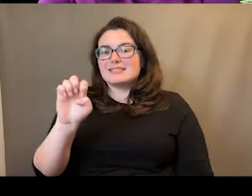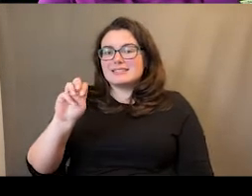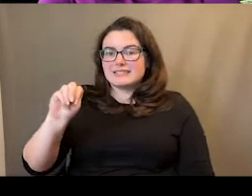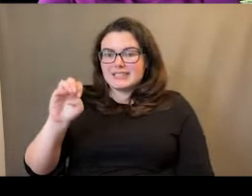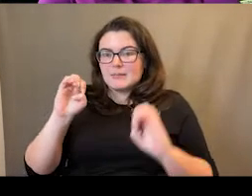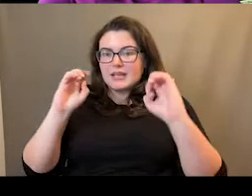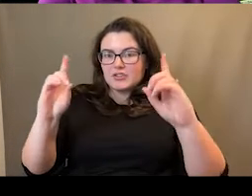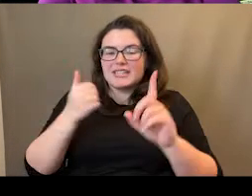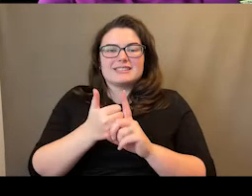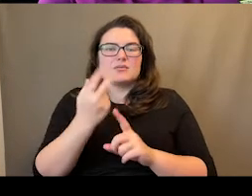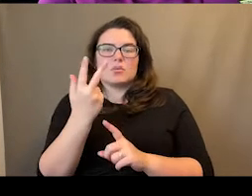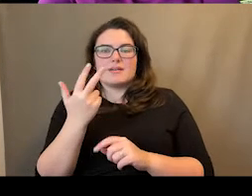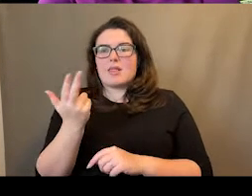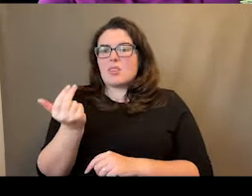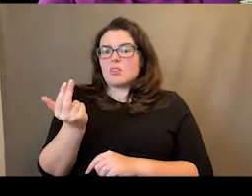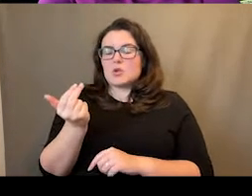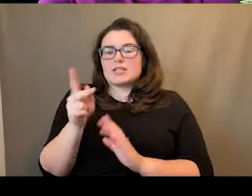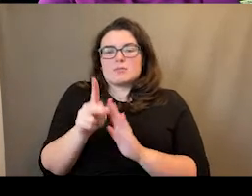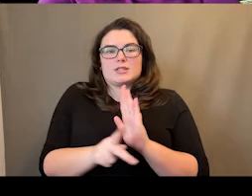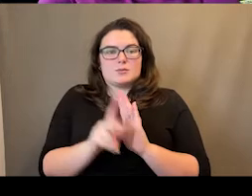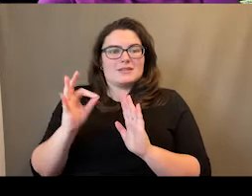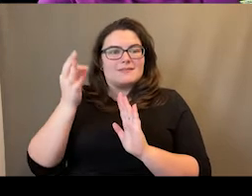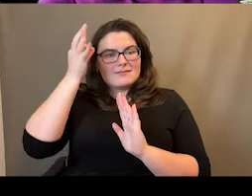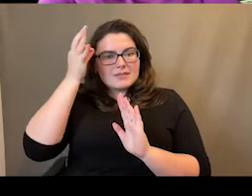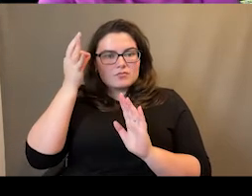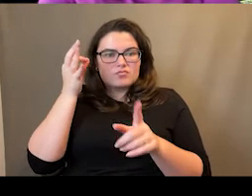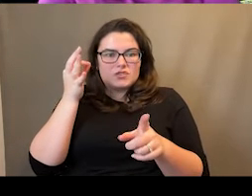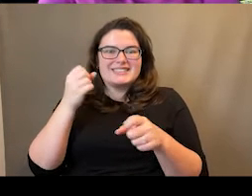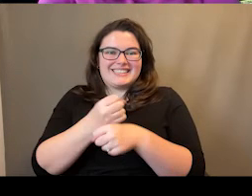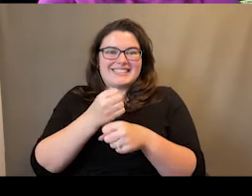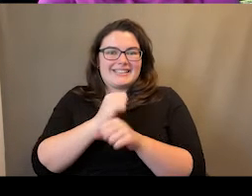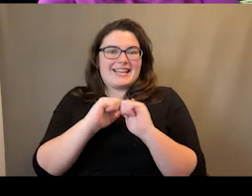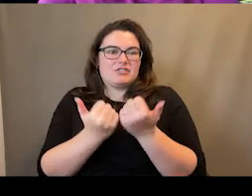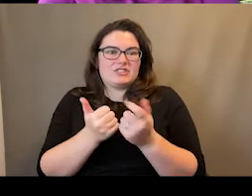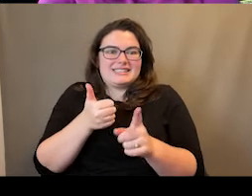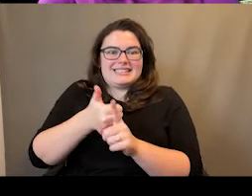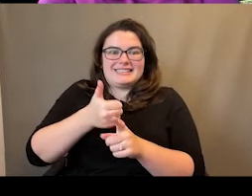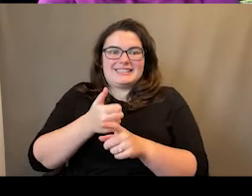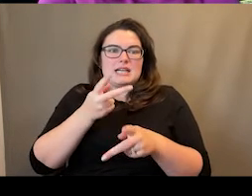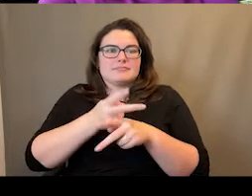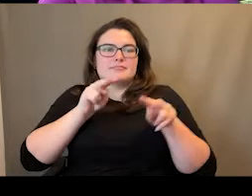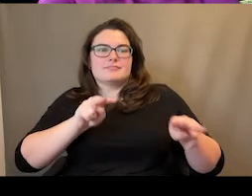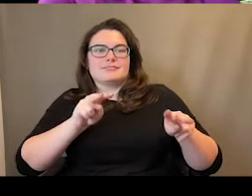the 13 principal federal statistical agencies that's overseen by the US Chief Statistician within